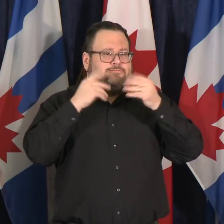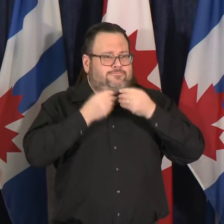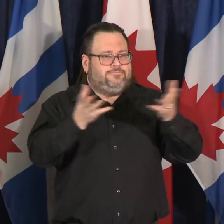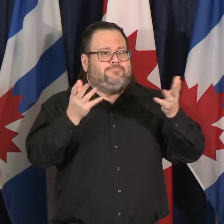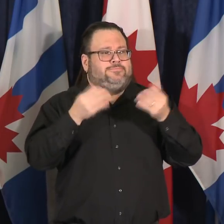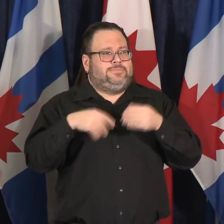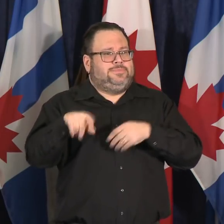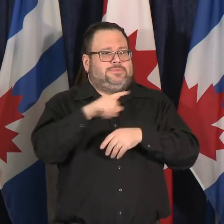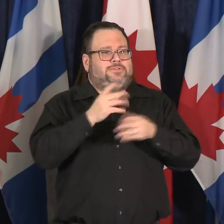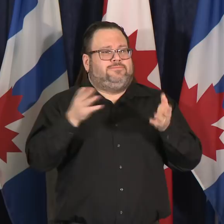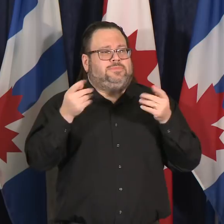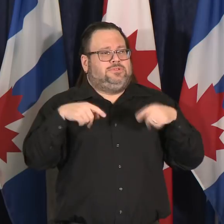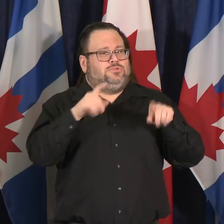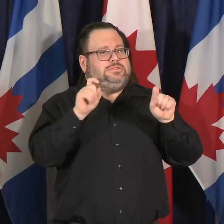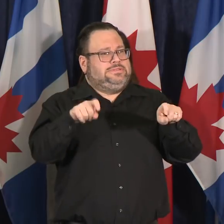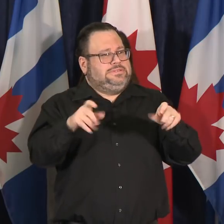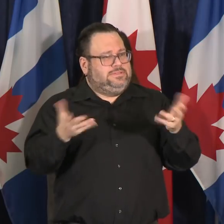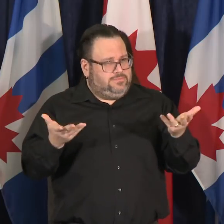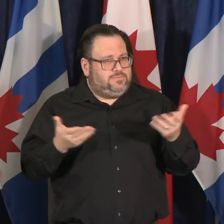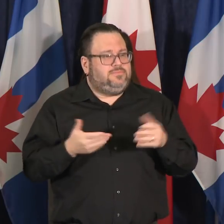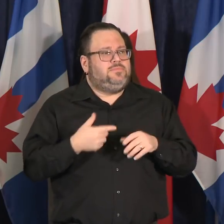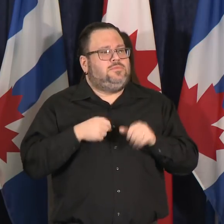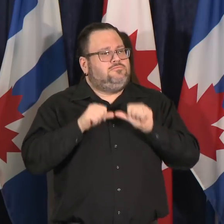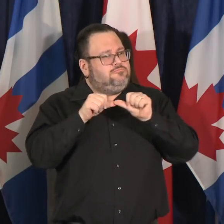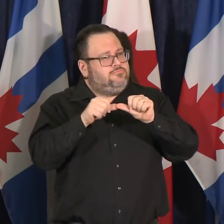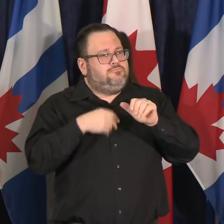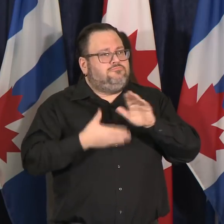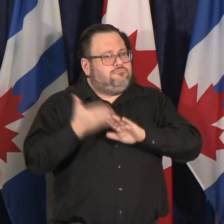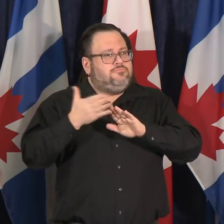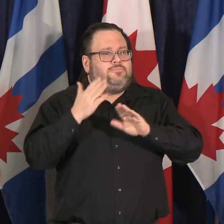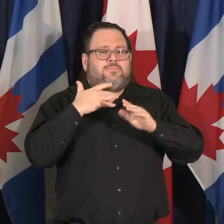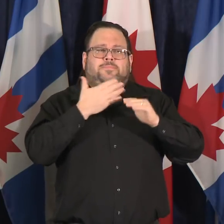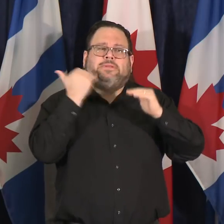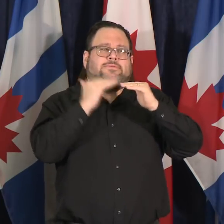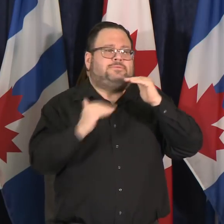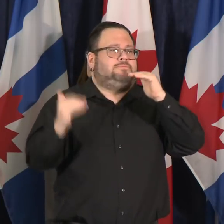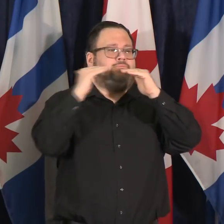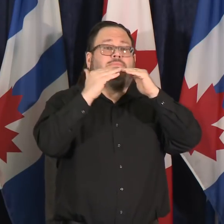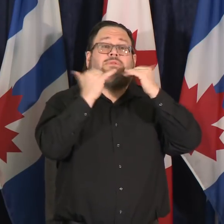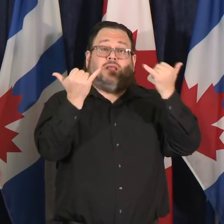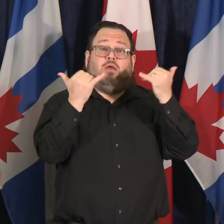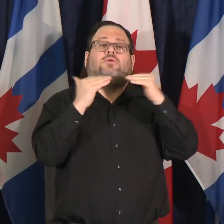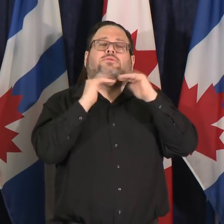about that yesterday and the response to the ever-changing kovat 19 circumstance